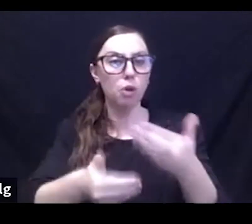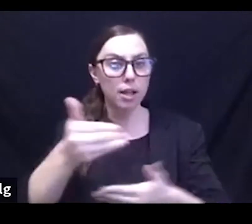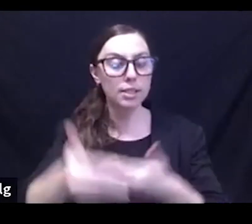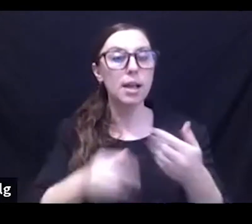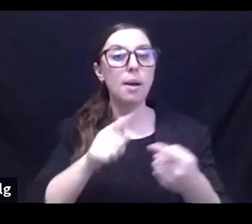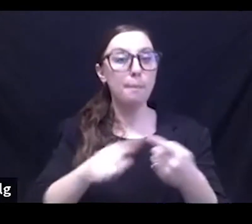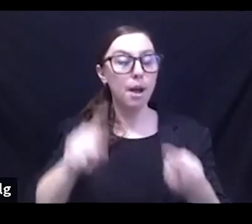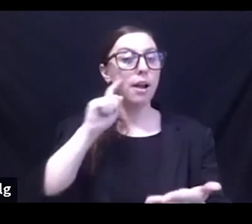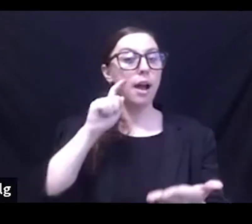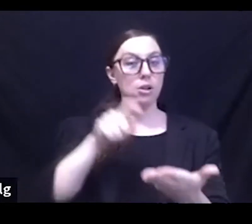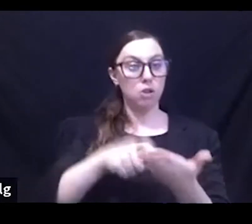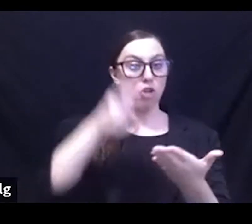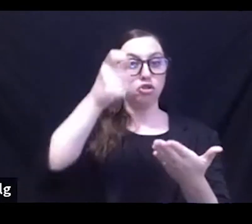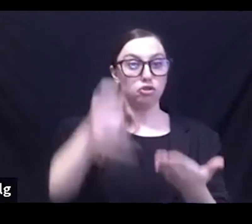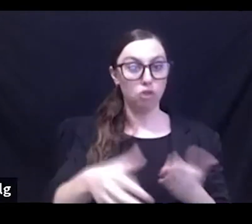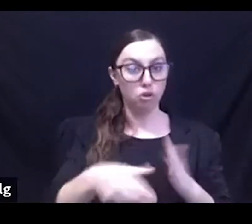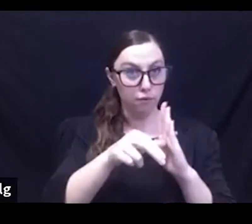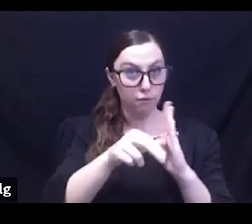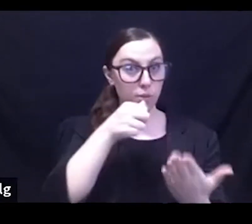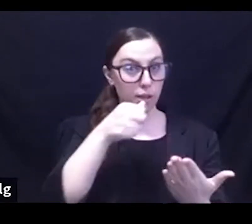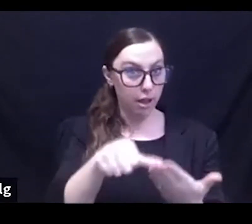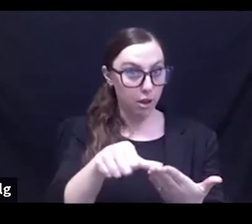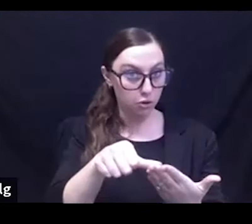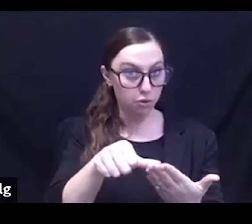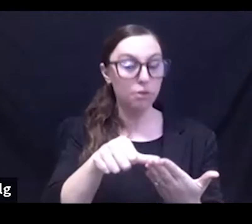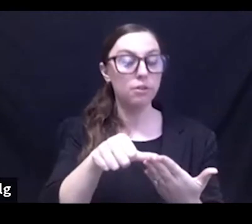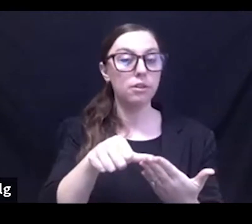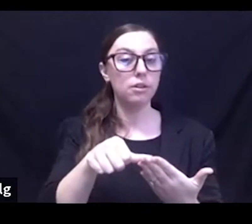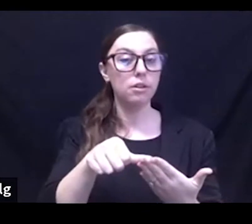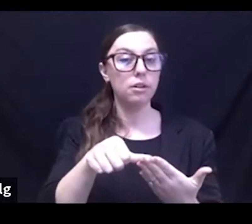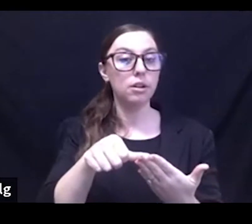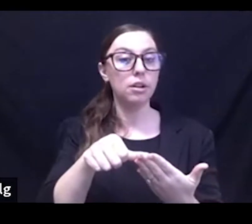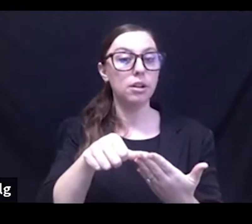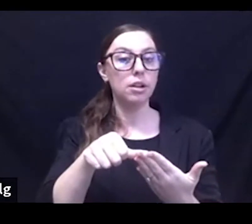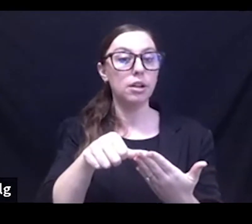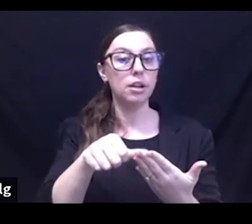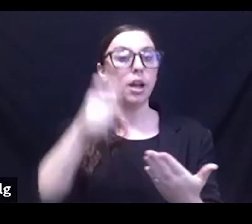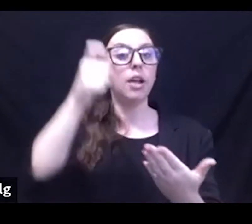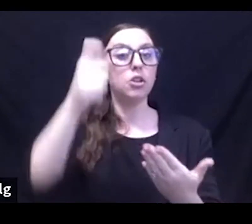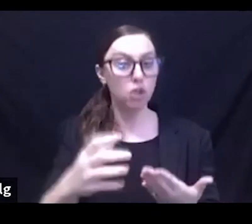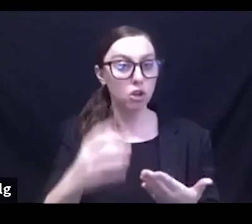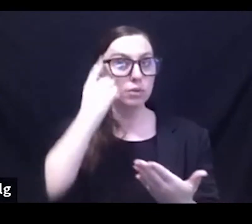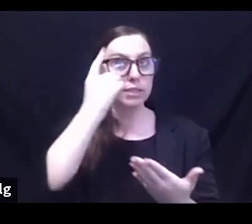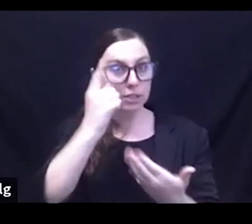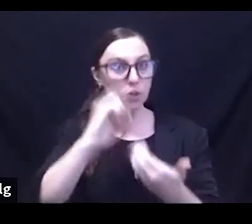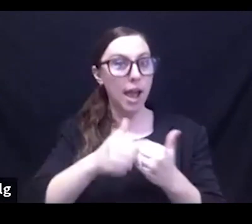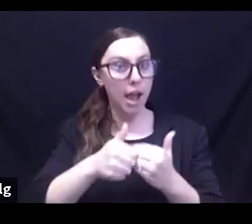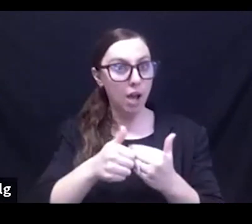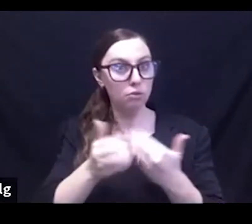had reviewed the letter and that the judge was considering how to proceed with the information